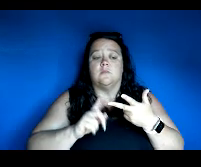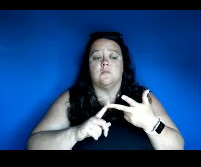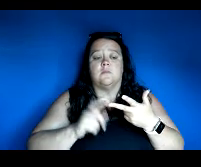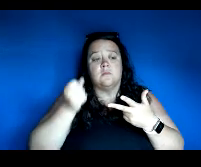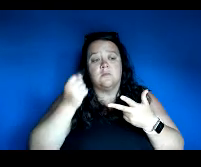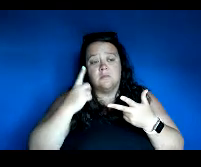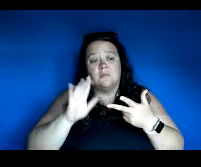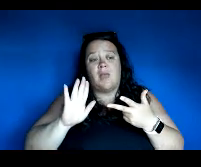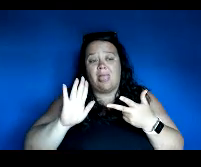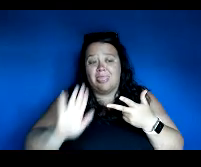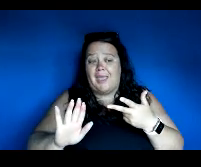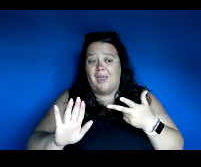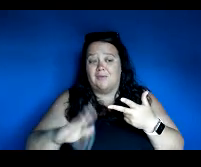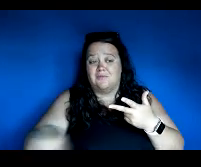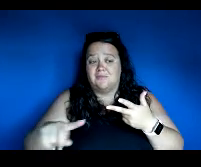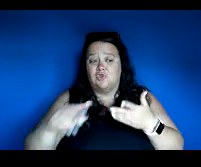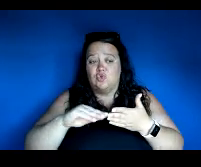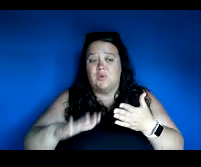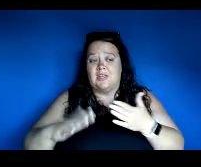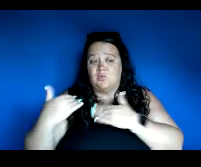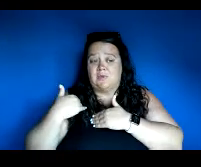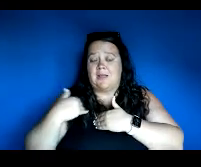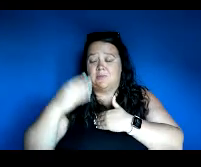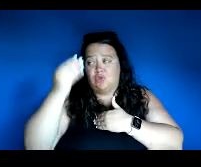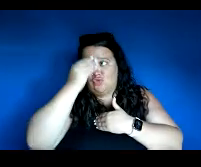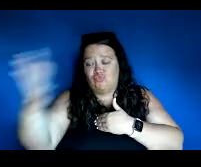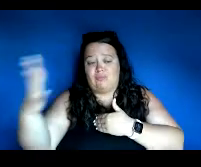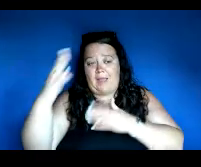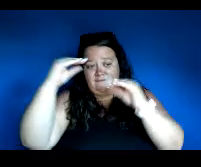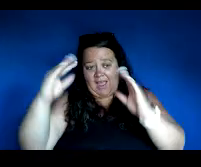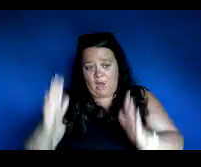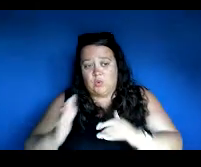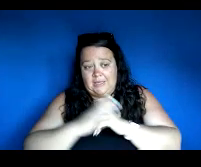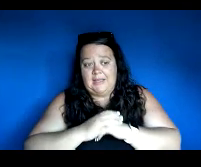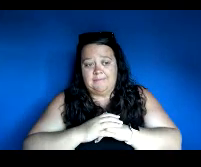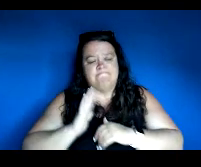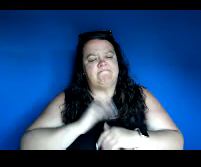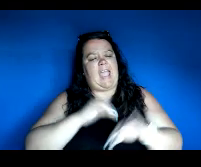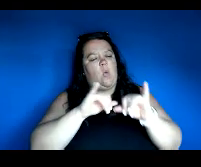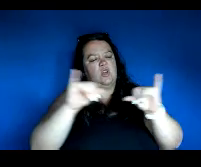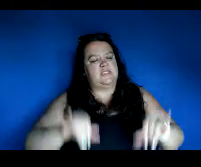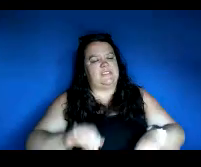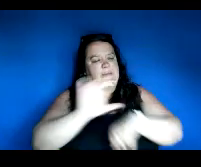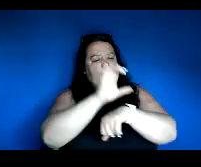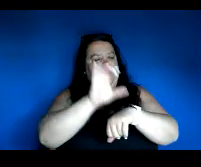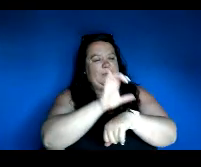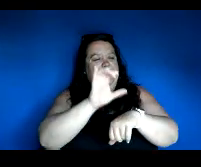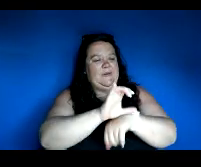around notifying their faculty. So with our system, students will go into our myACCESS Student Portal